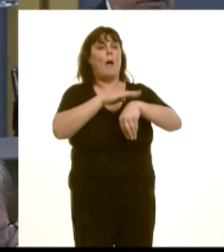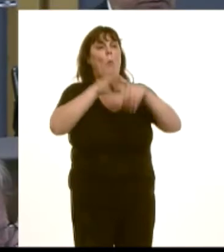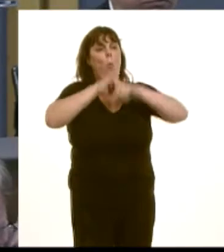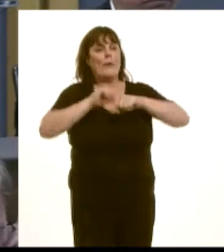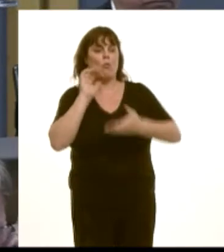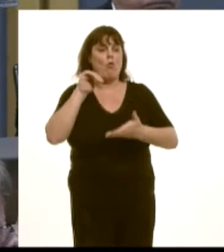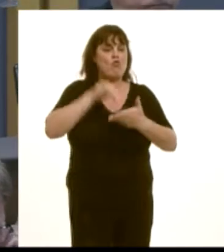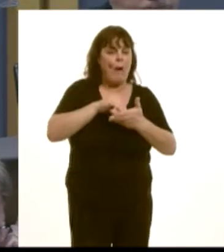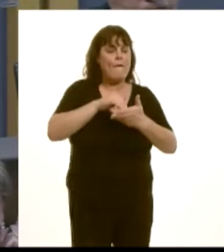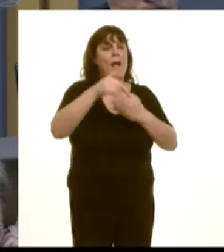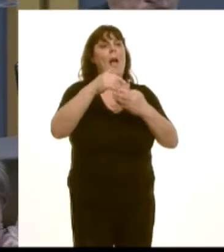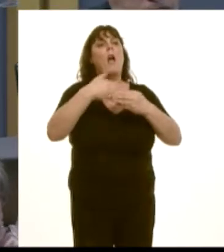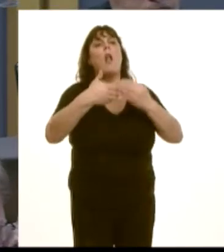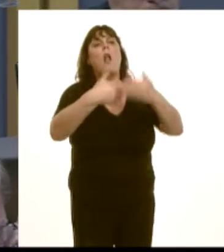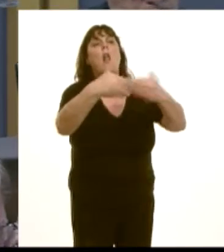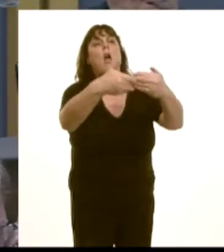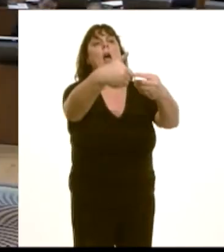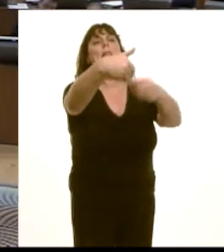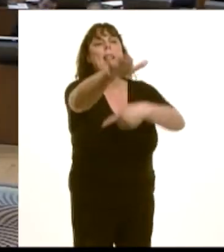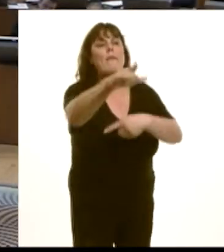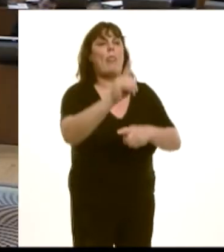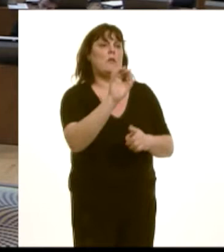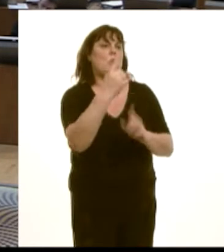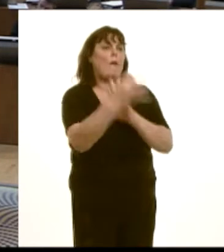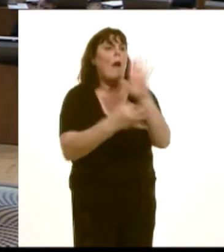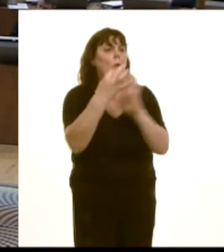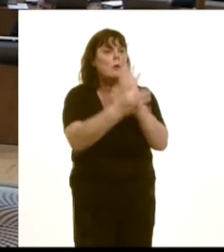been triaged and, during that time, they will have been treated. For many patients, of course,